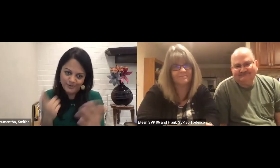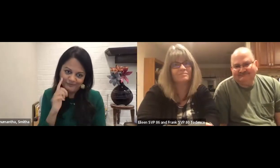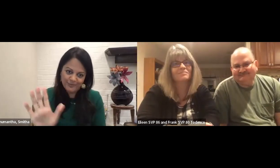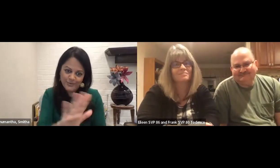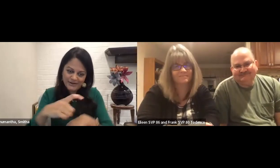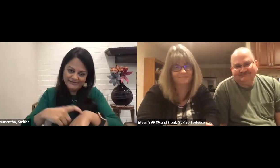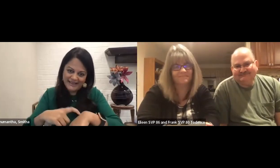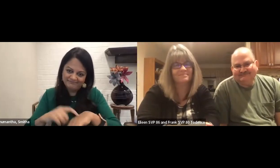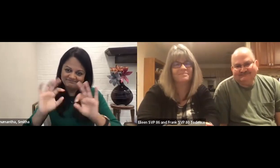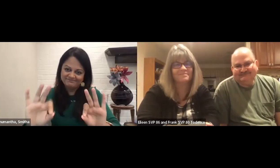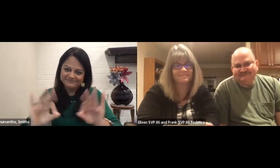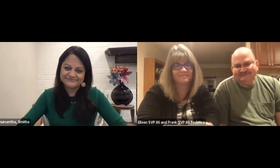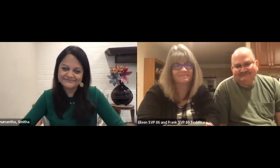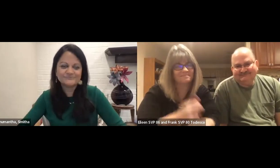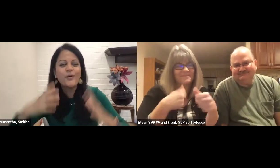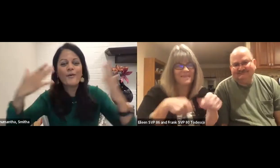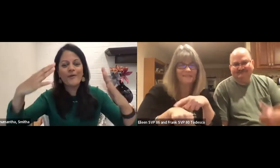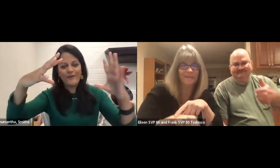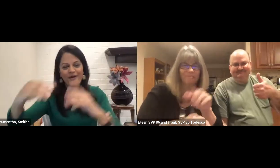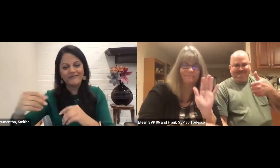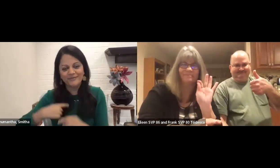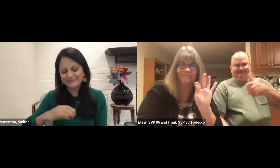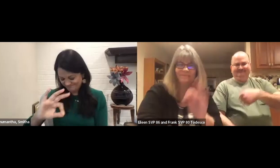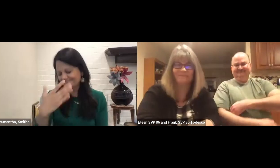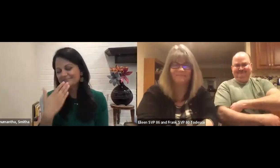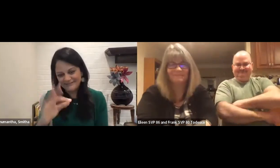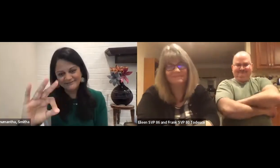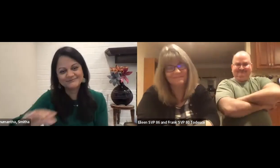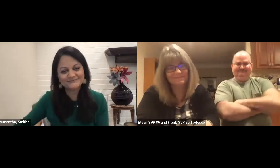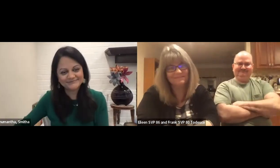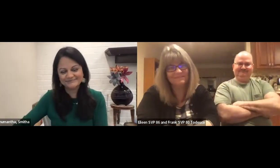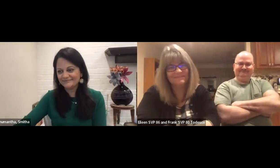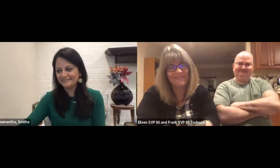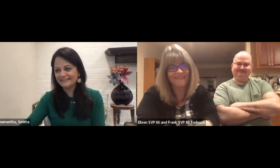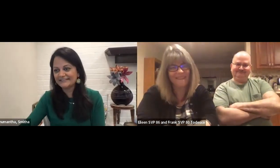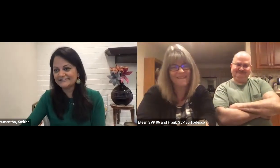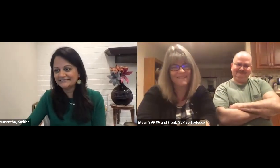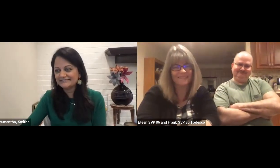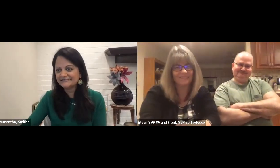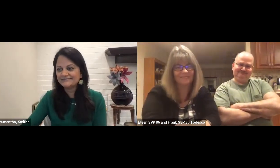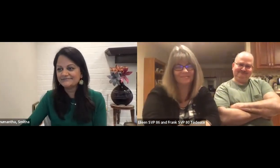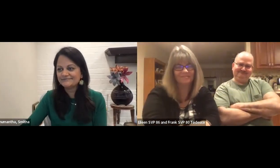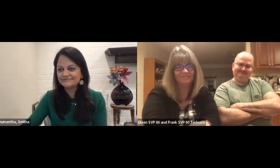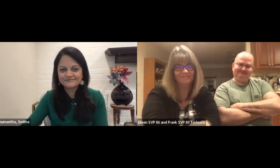within their own situation, so thank you so much for your time. This has been wonderful. You can go ahead and turn your screen off.